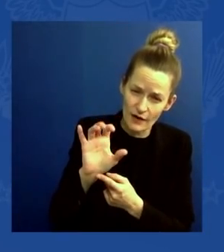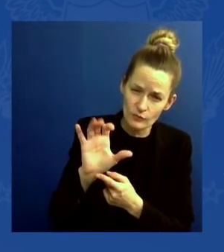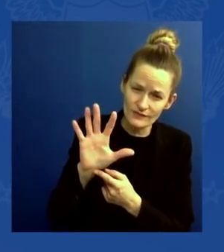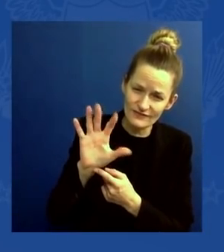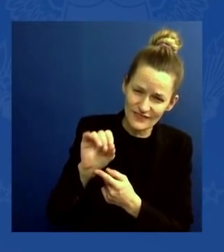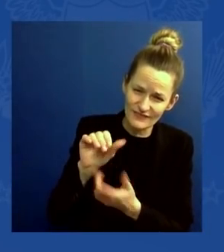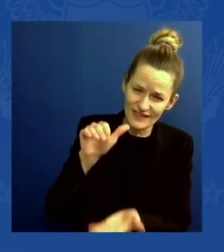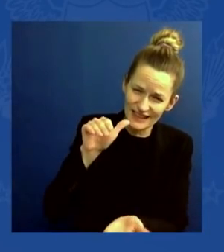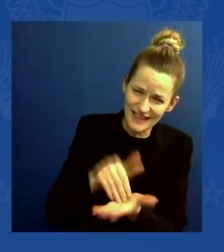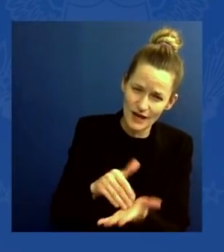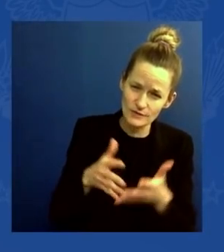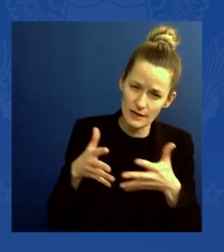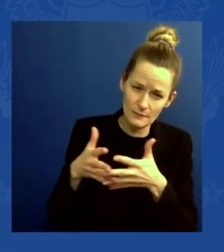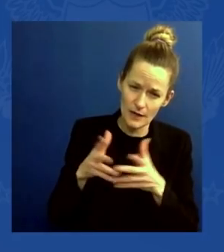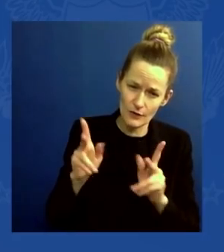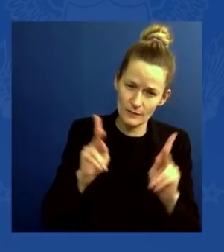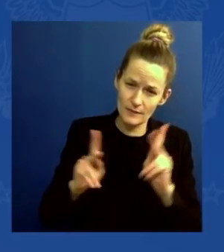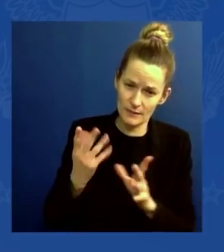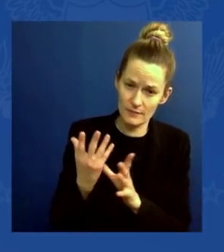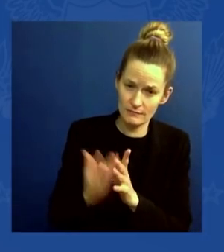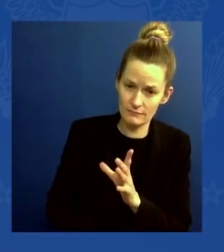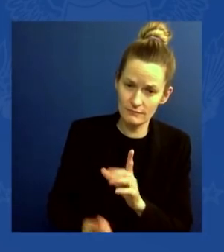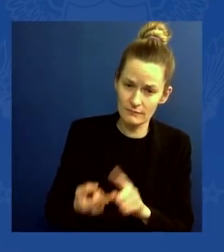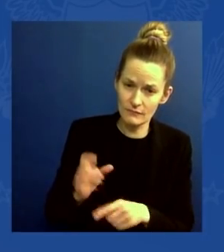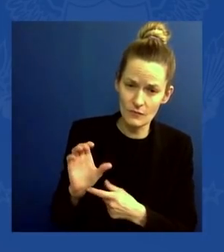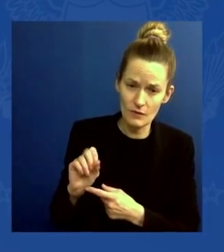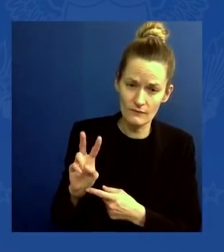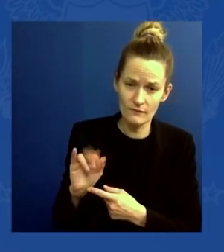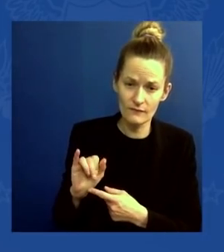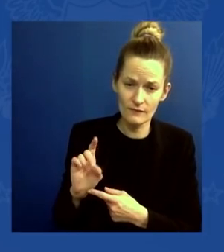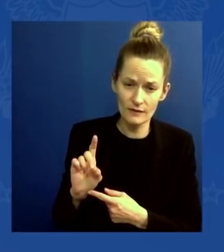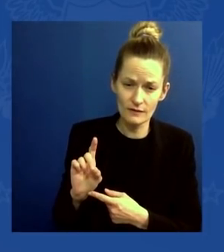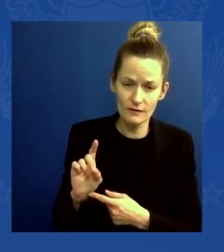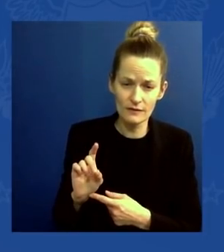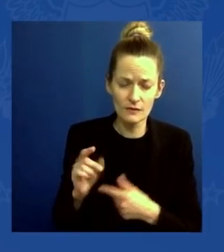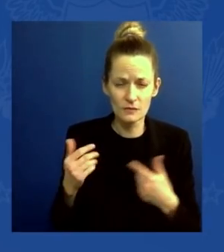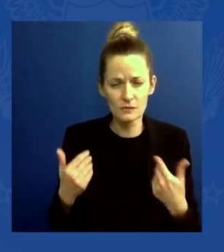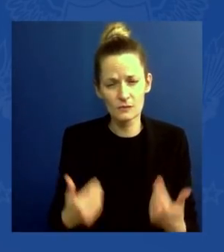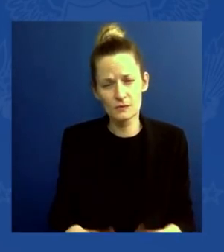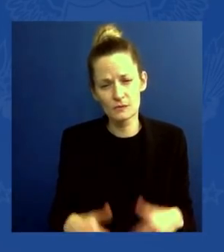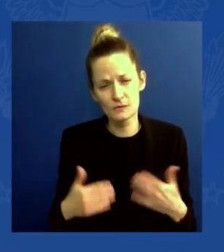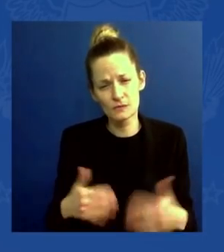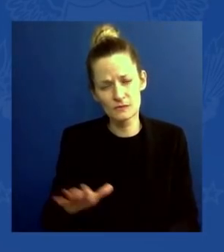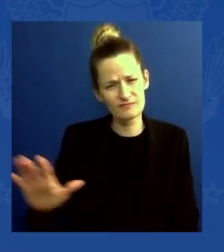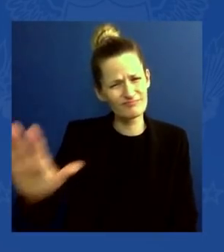And so, people are worried. People are also worried about, you know, coming up -- they don't -- understandably.